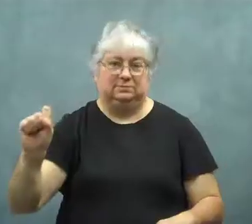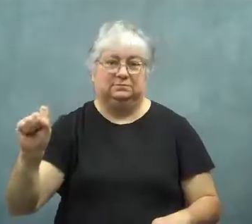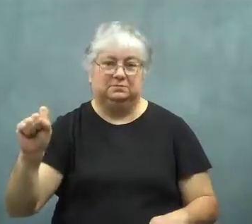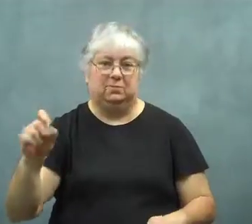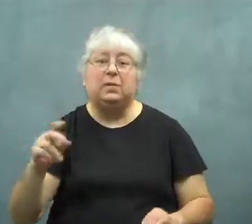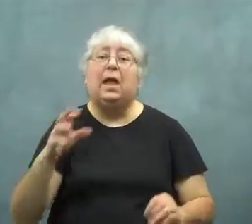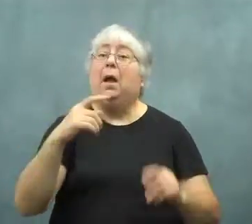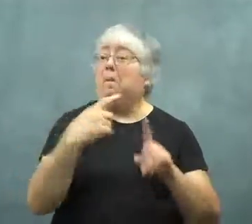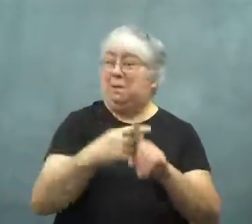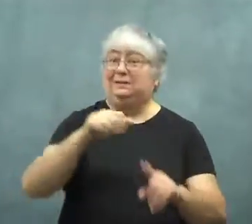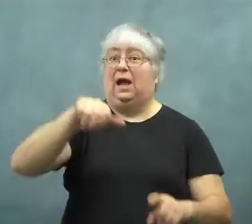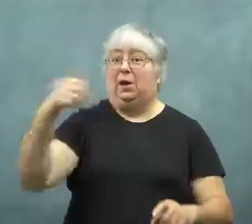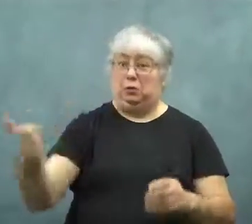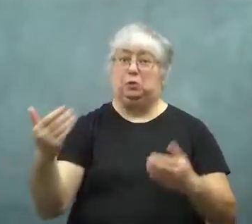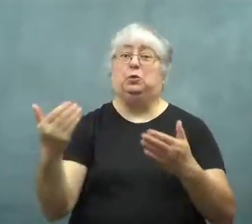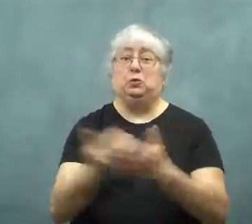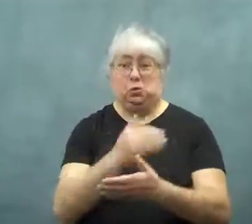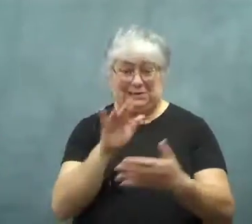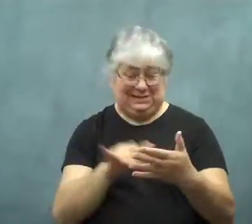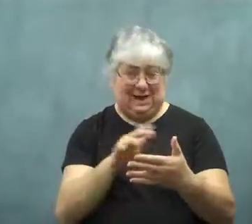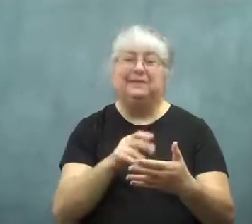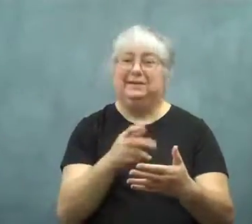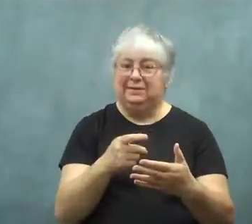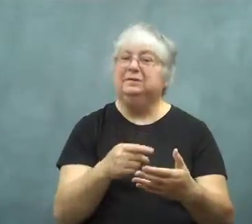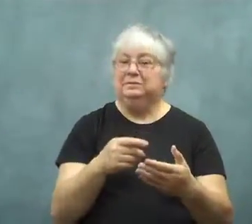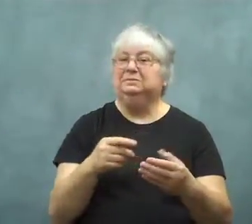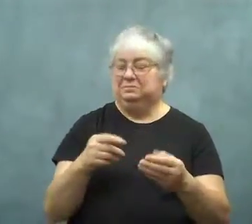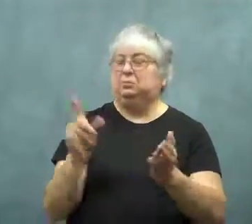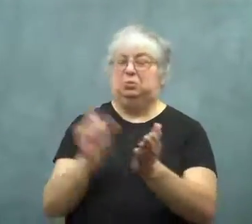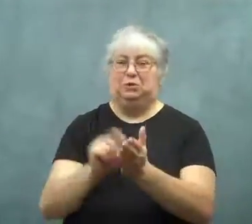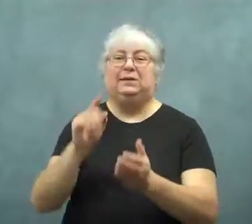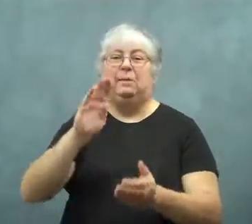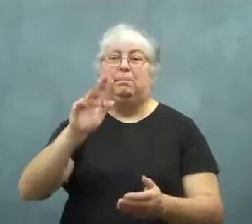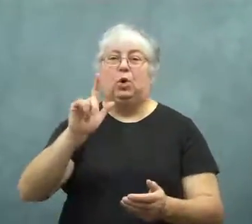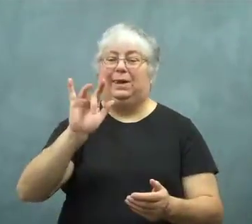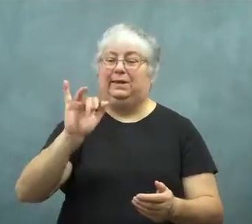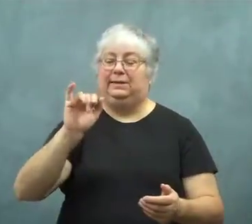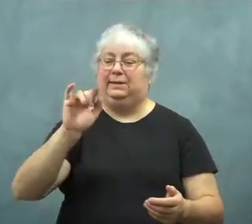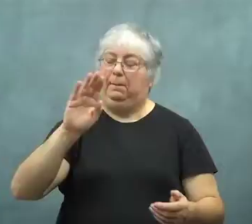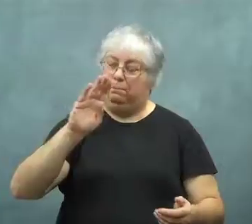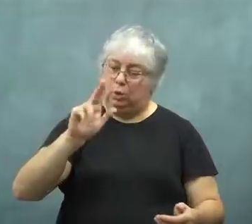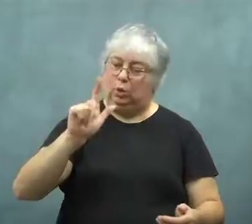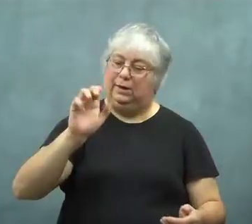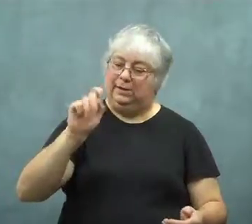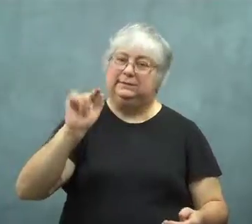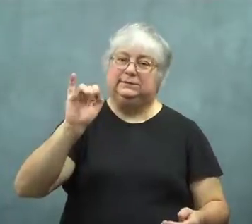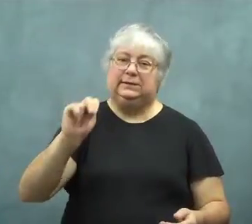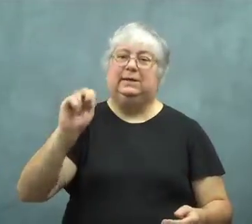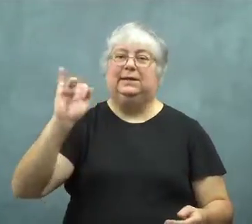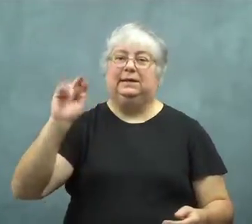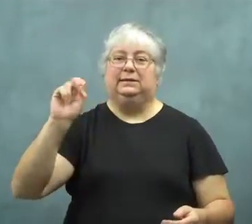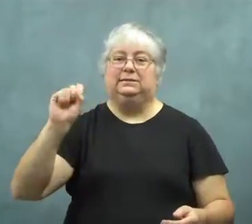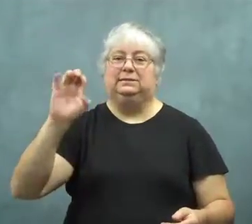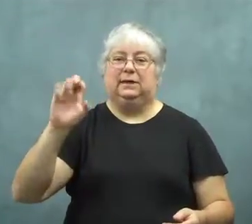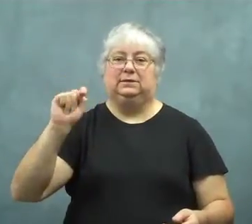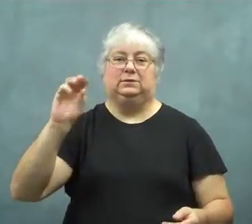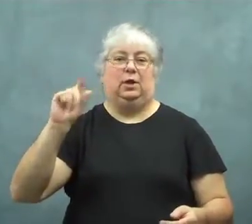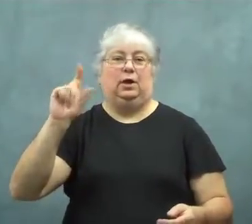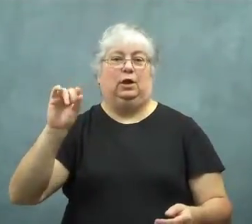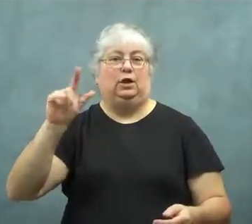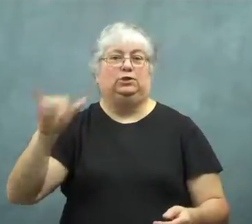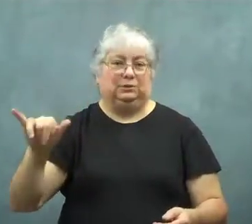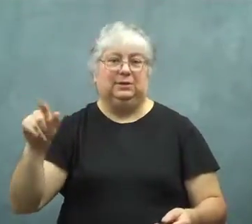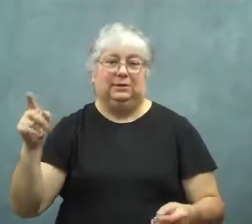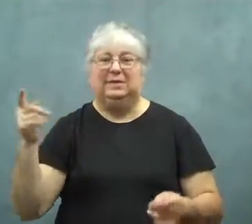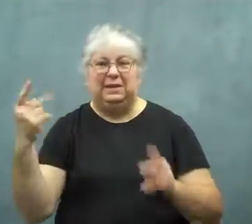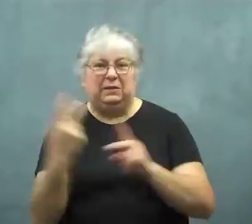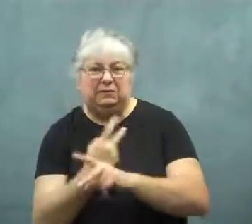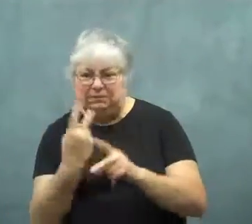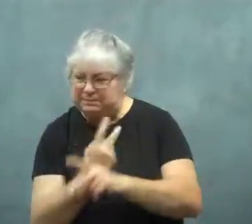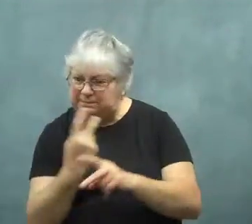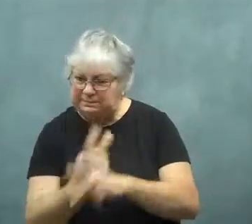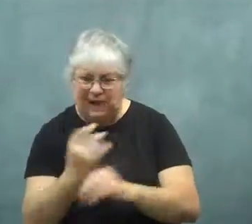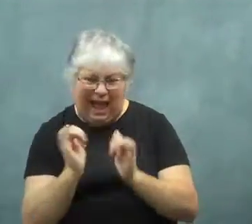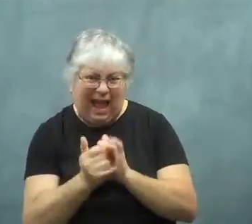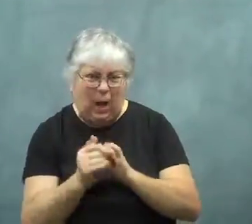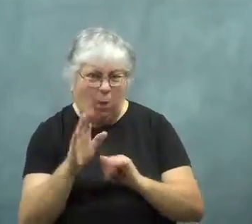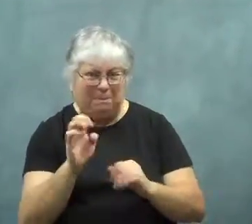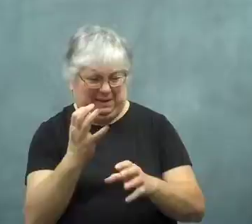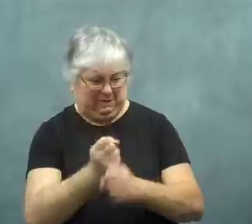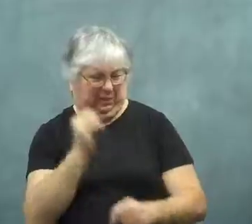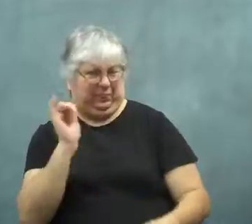An additional study published in the Bulletin of Insectology